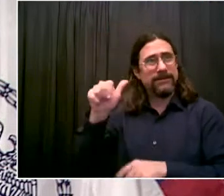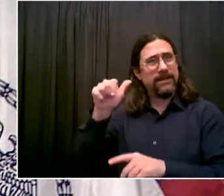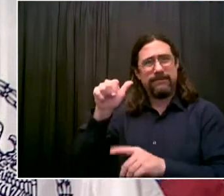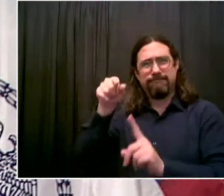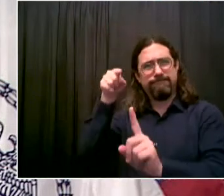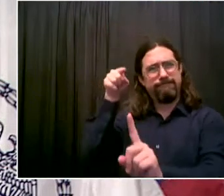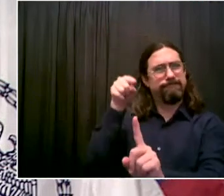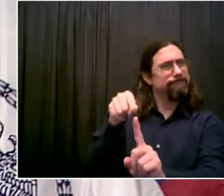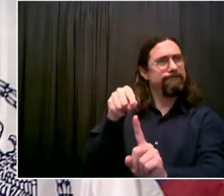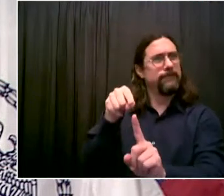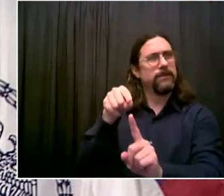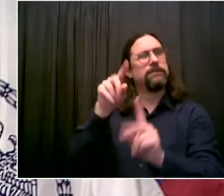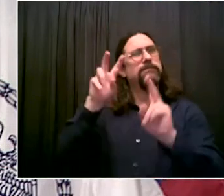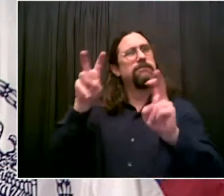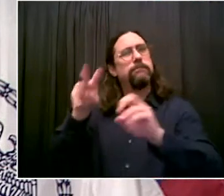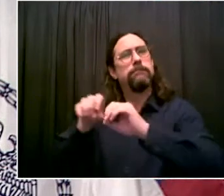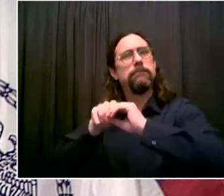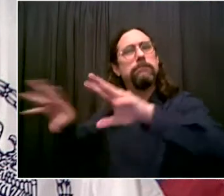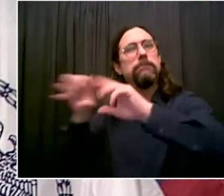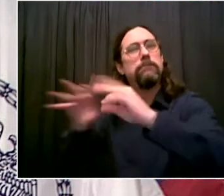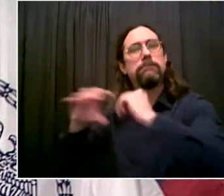SPECIFIC CAMPAIGNS IN